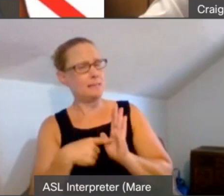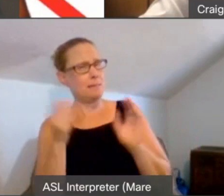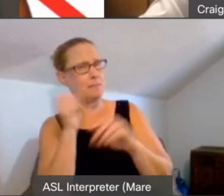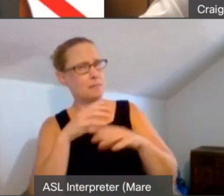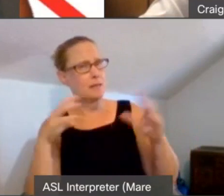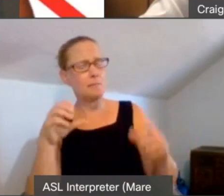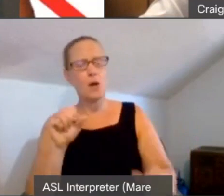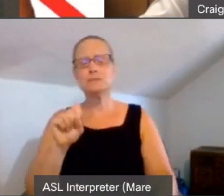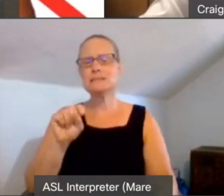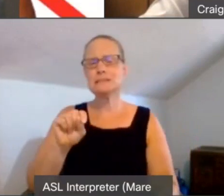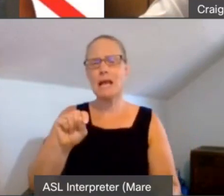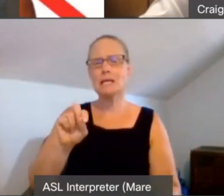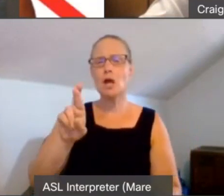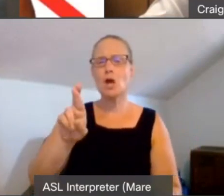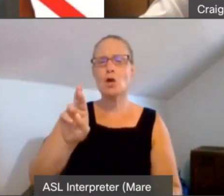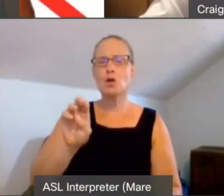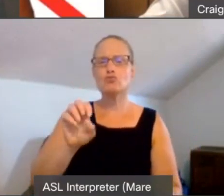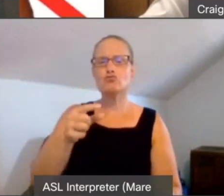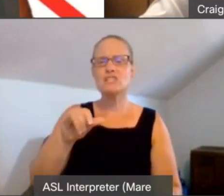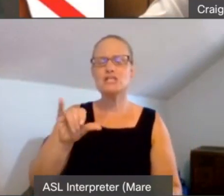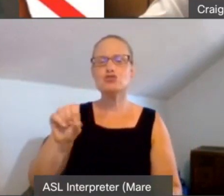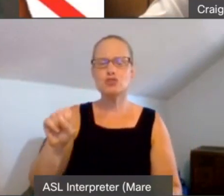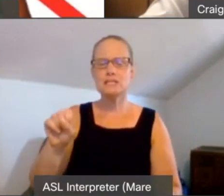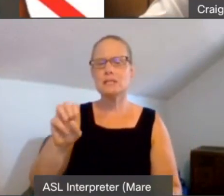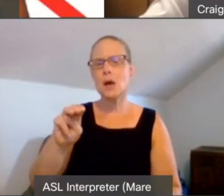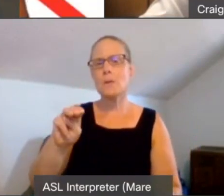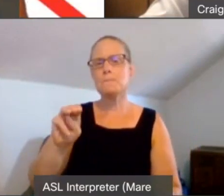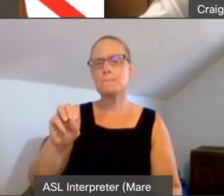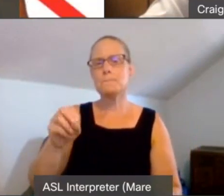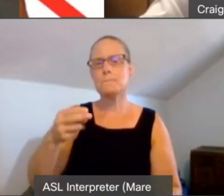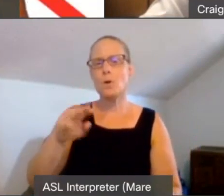and there in Franklin County so they're not part of your judicial district where there's a partnership